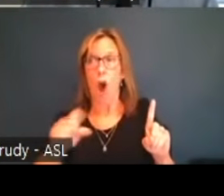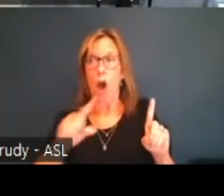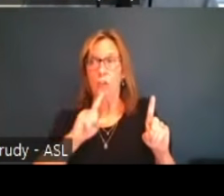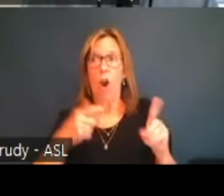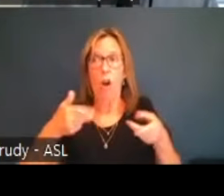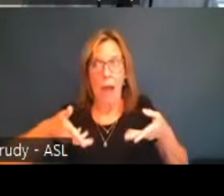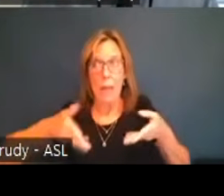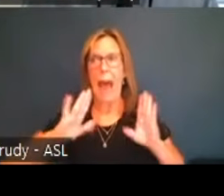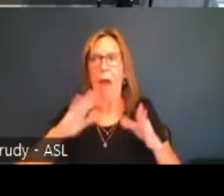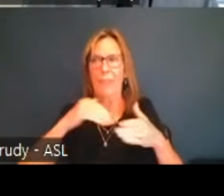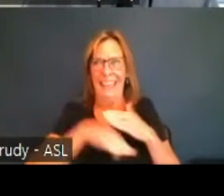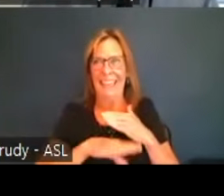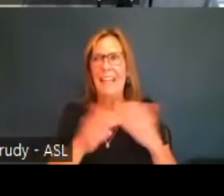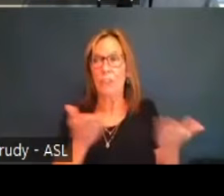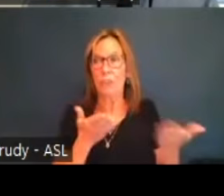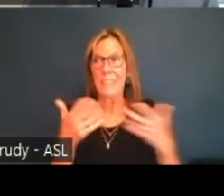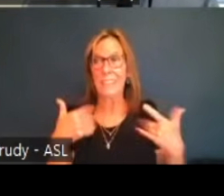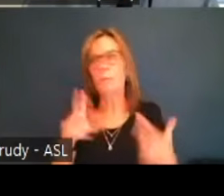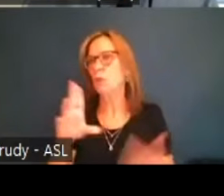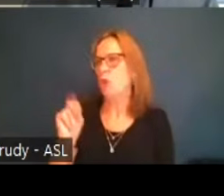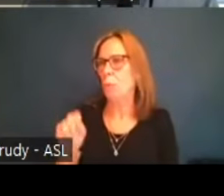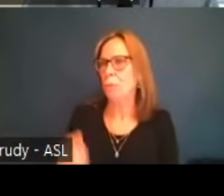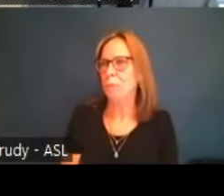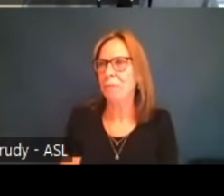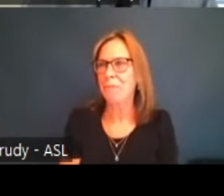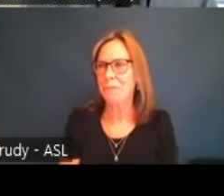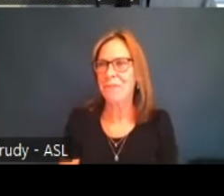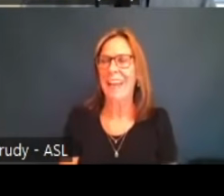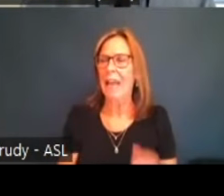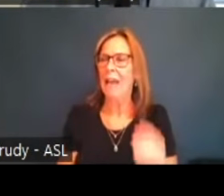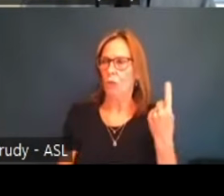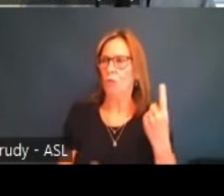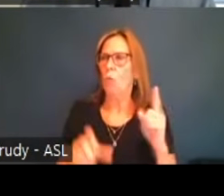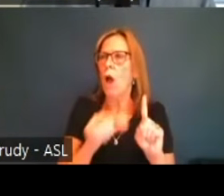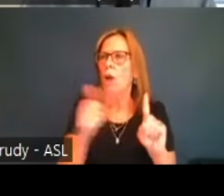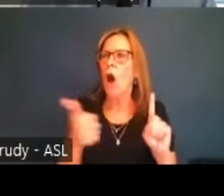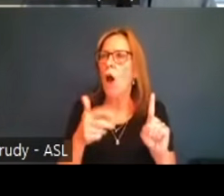that's a miniature horse for the Americans with Disabilities Act, Does the dog have to be professionally